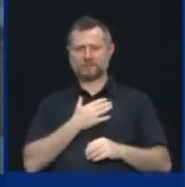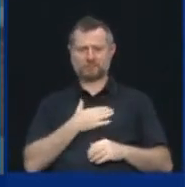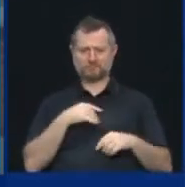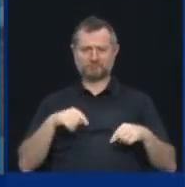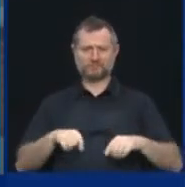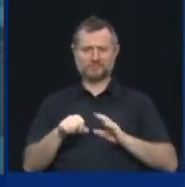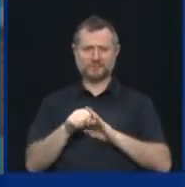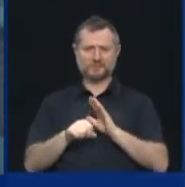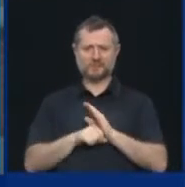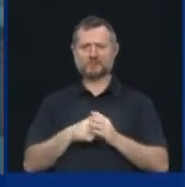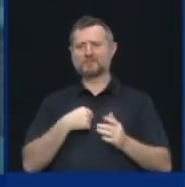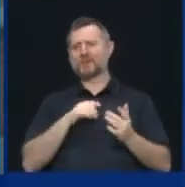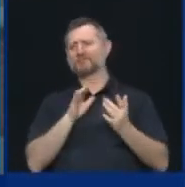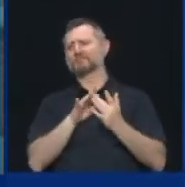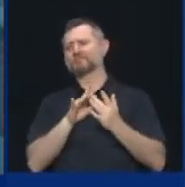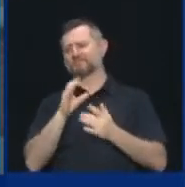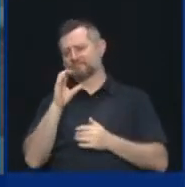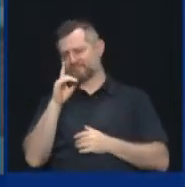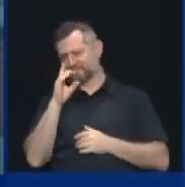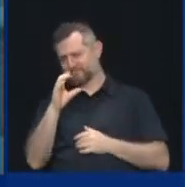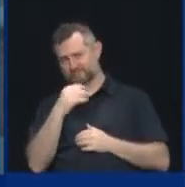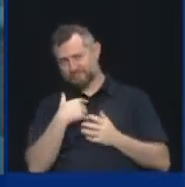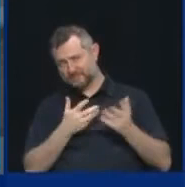LOW POSITIVTY RATE.